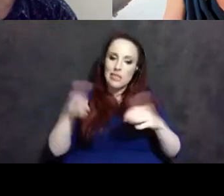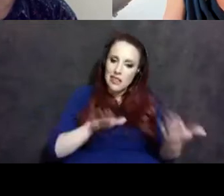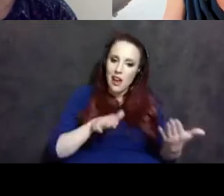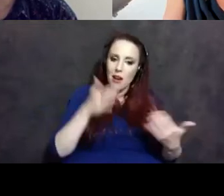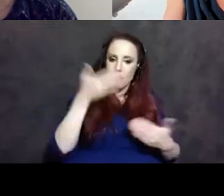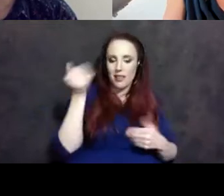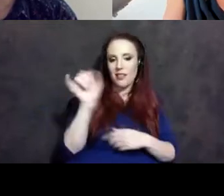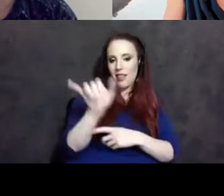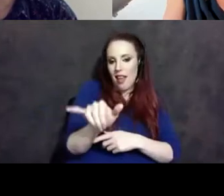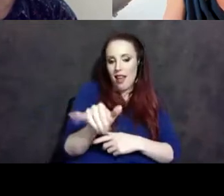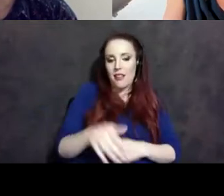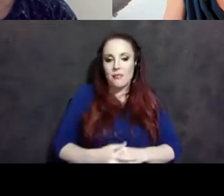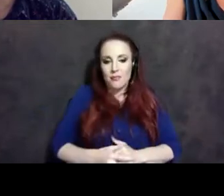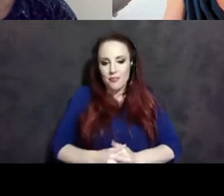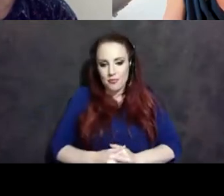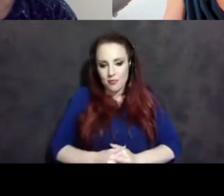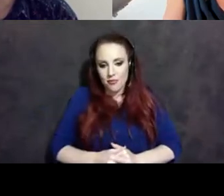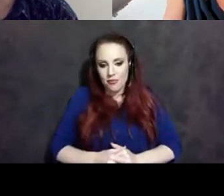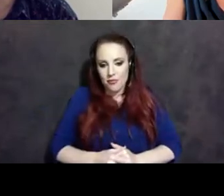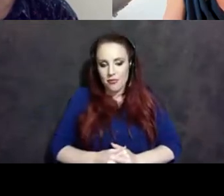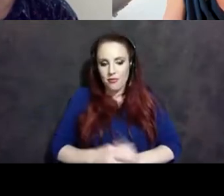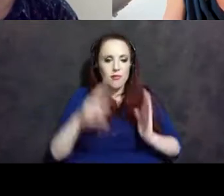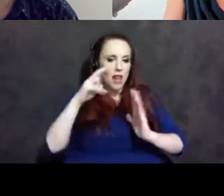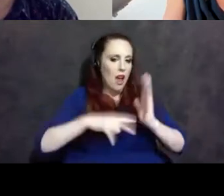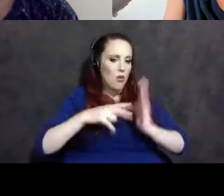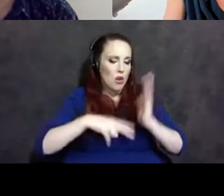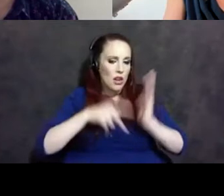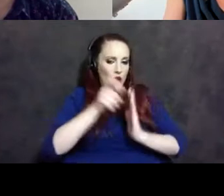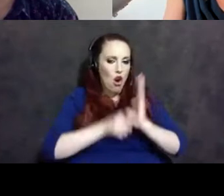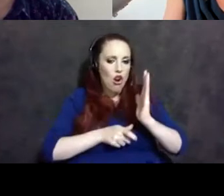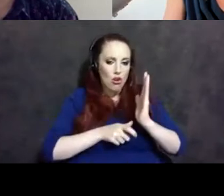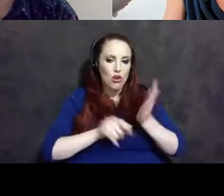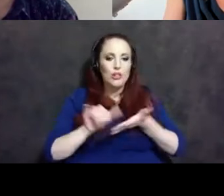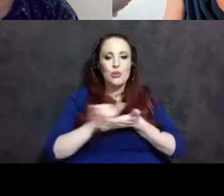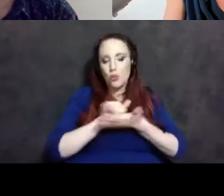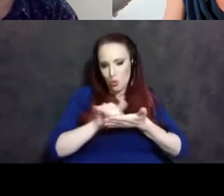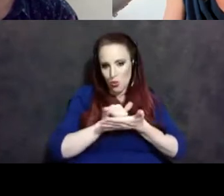I've been reading articles in the "New York Times" for the past few days, actually, for